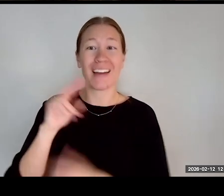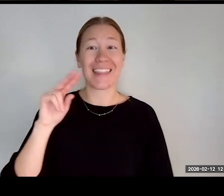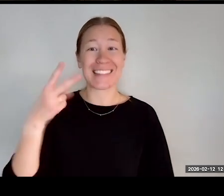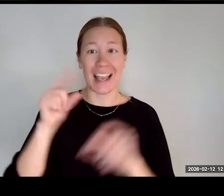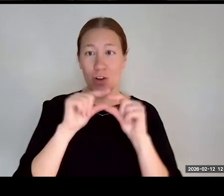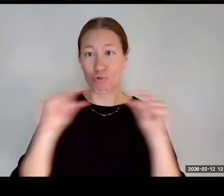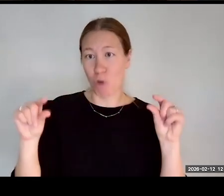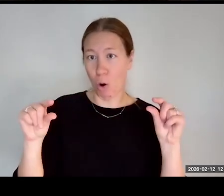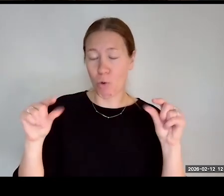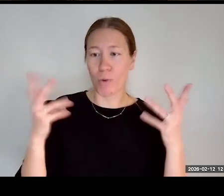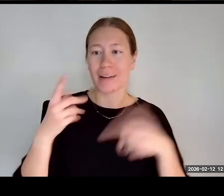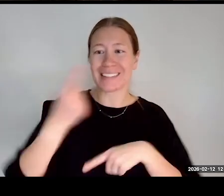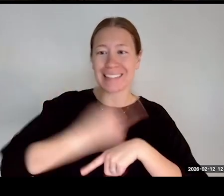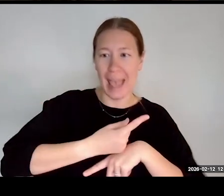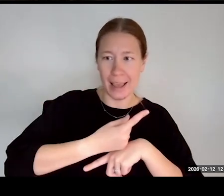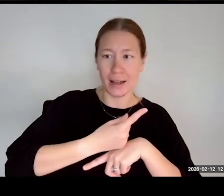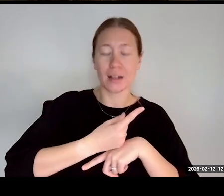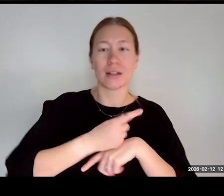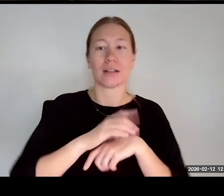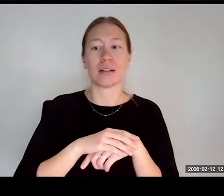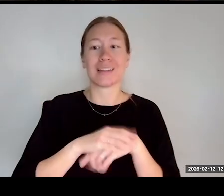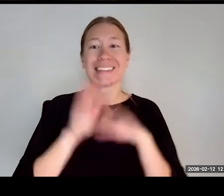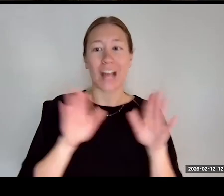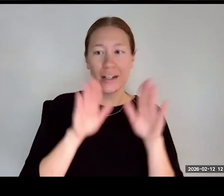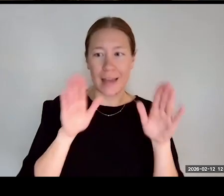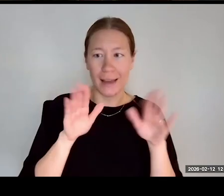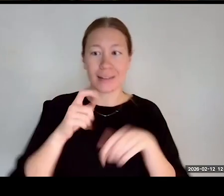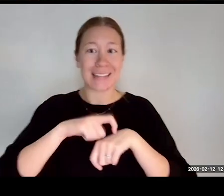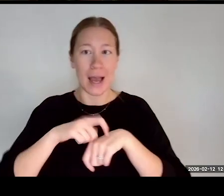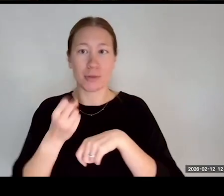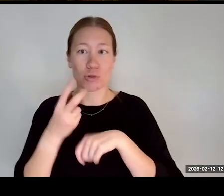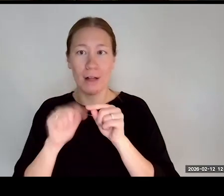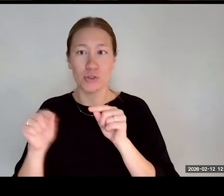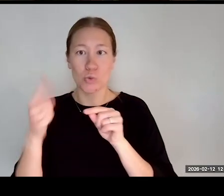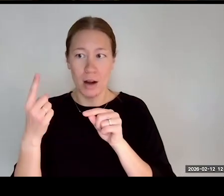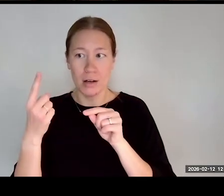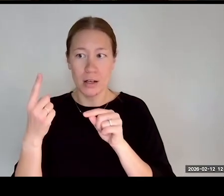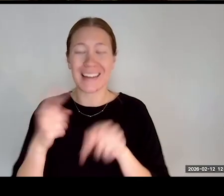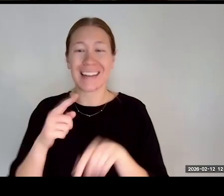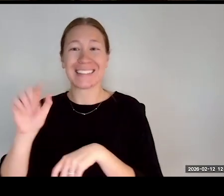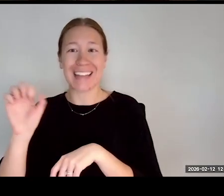day, Sunday, time, 12 to 1:00 PM, task, ski lesson, row two of six.